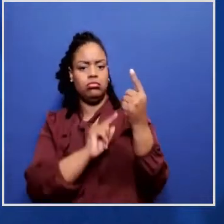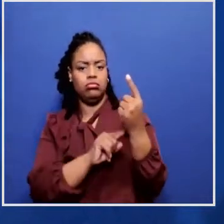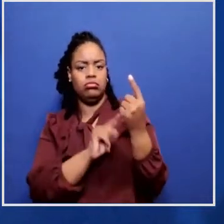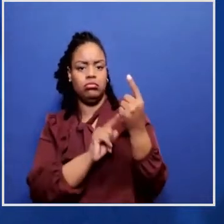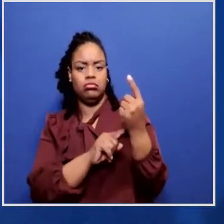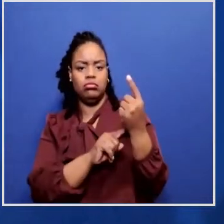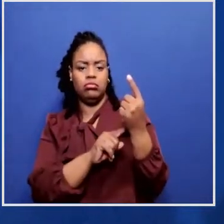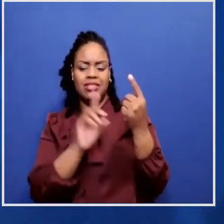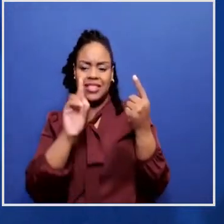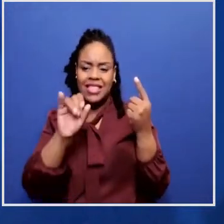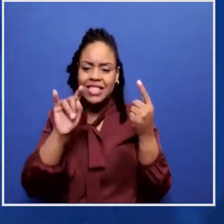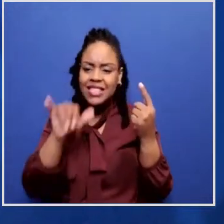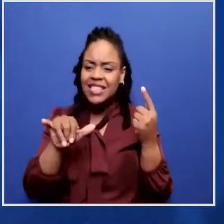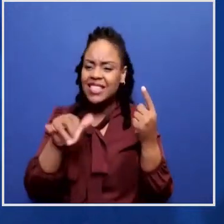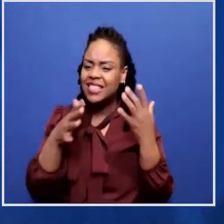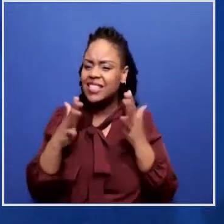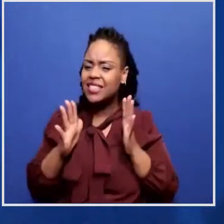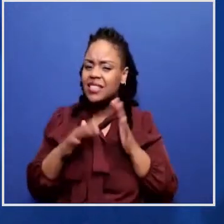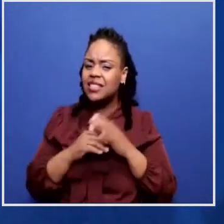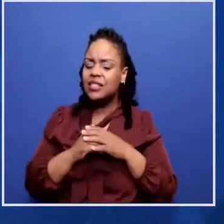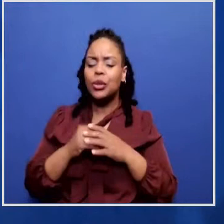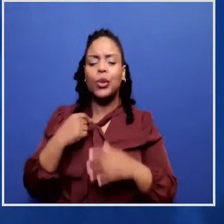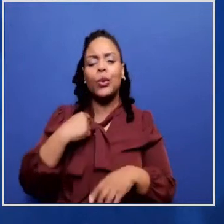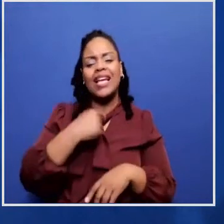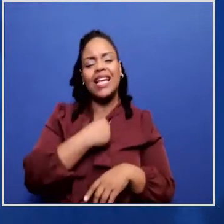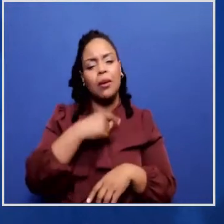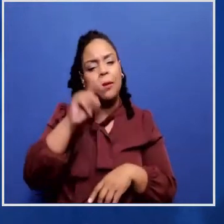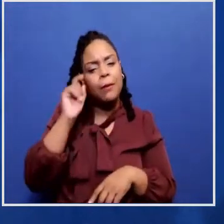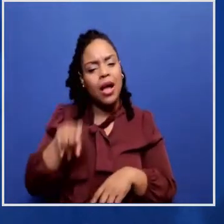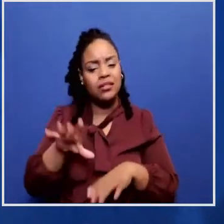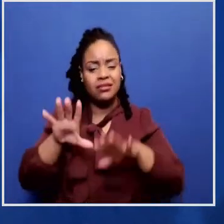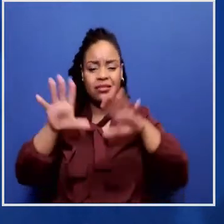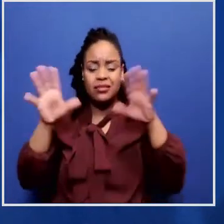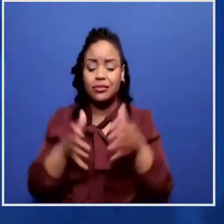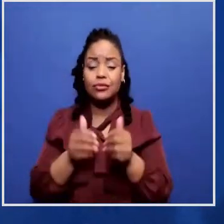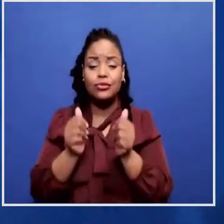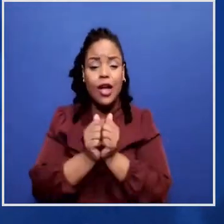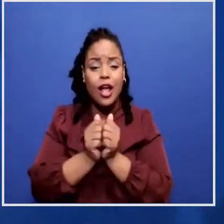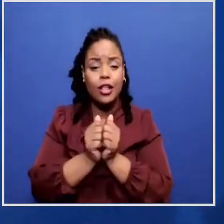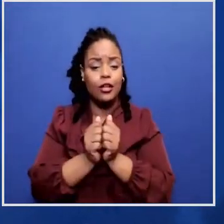UNION. THANK YOU EACH ONE OF YOU FOR EVERYTHING YOU ARE DOING. GET OUT THERE, WE SHOULD TRY TO SERVE EVERY ANGLE DAY BECAUSE